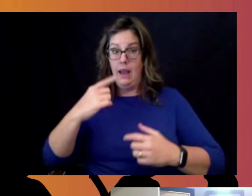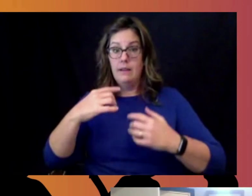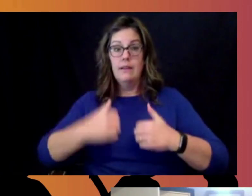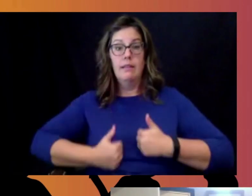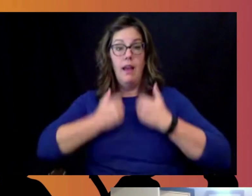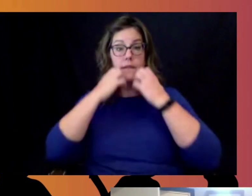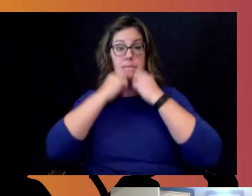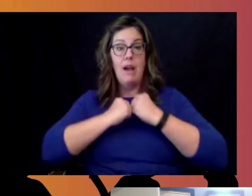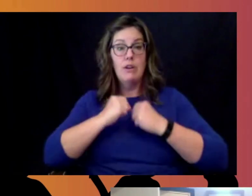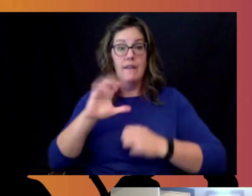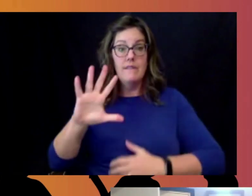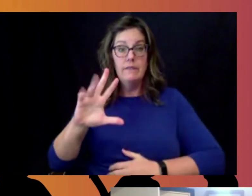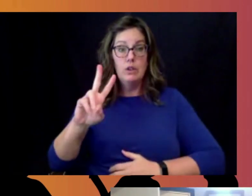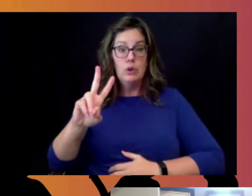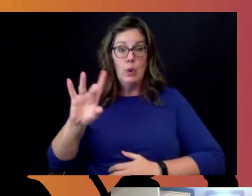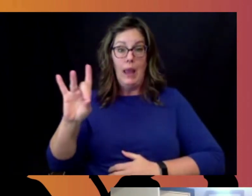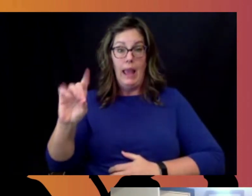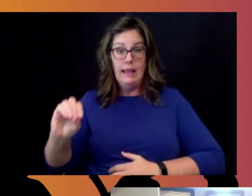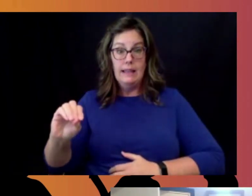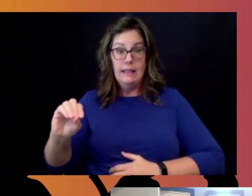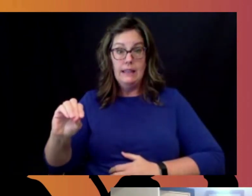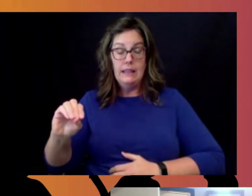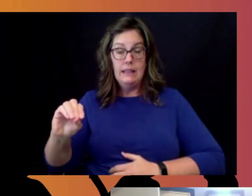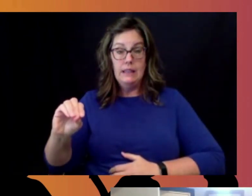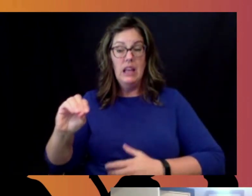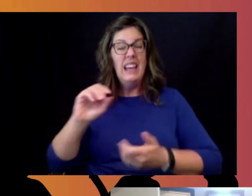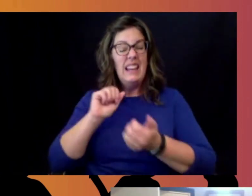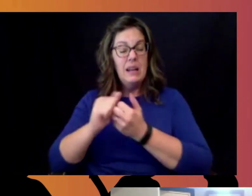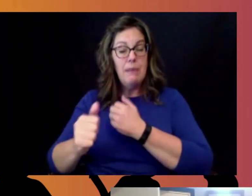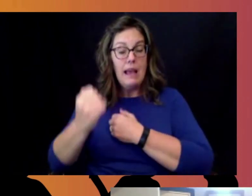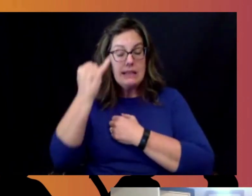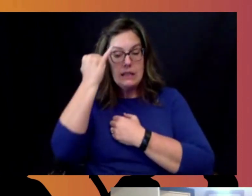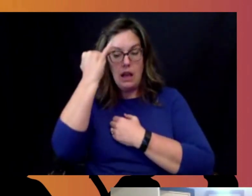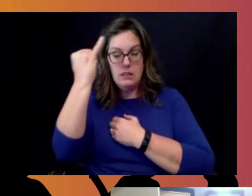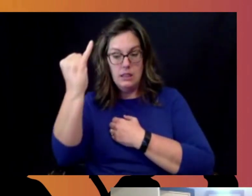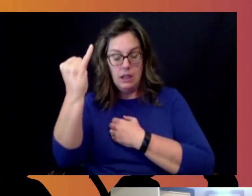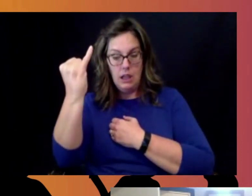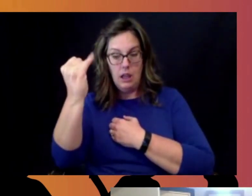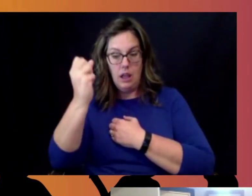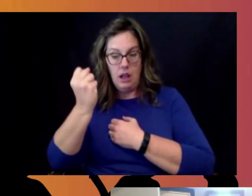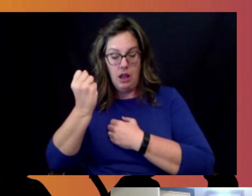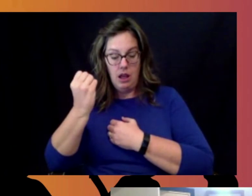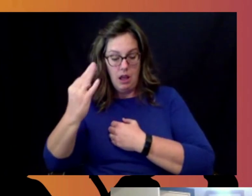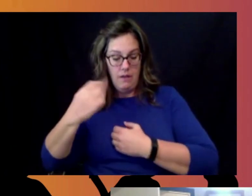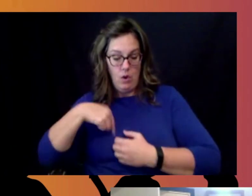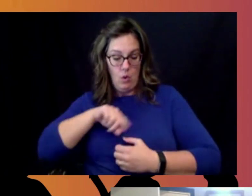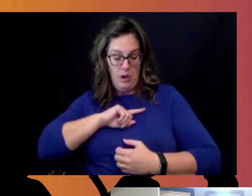you know getting past the idea of you know we're trying to build the world we want to see i think